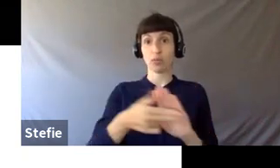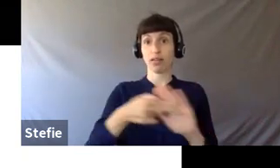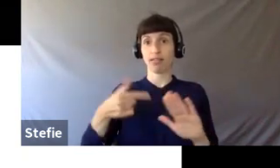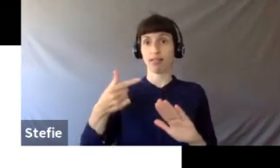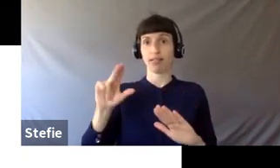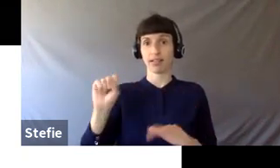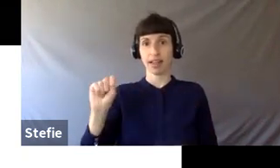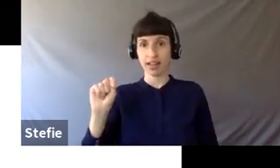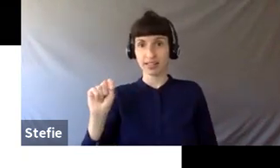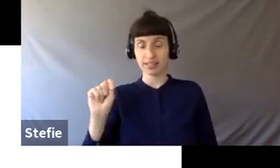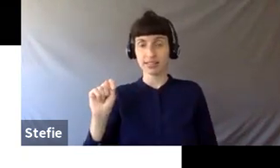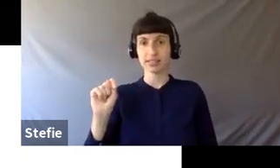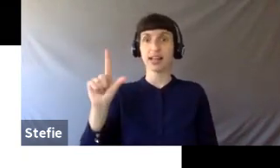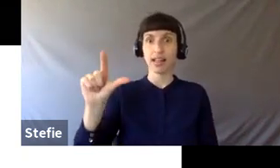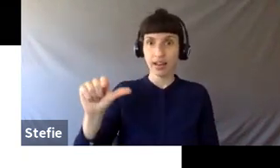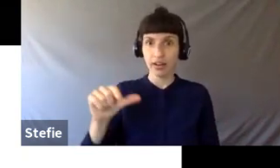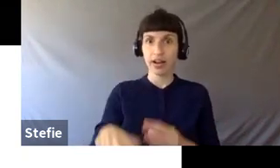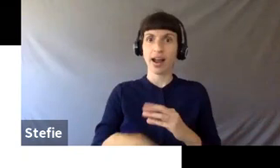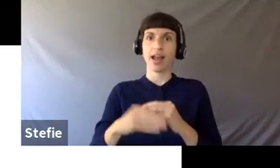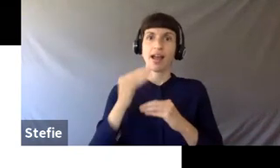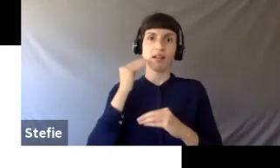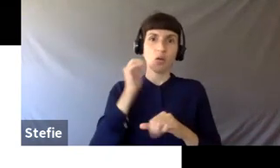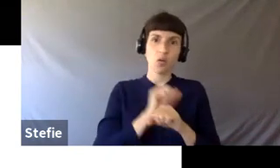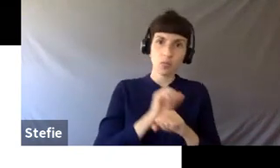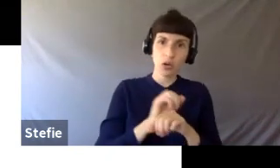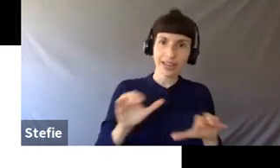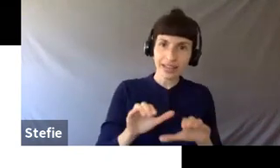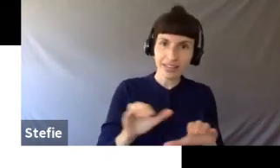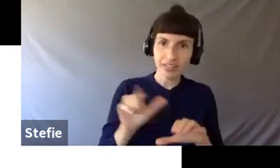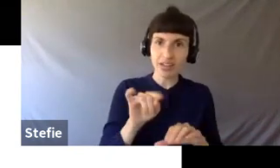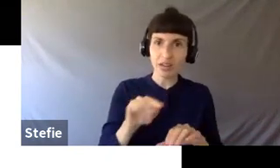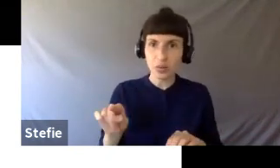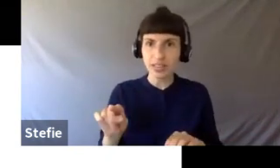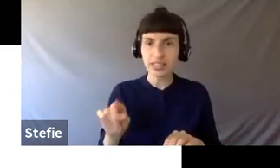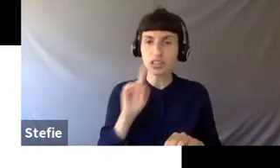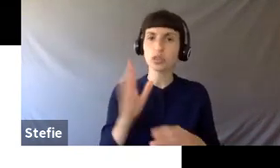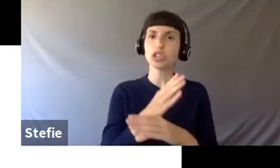at each other as teachers. Since you are in the same network you will not be aghast and when you add activities and quizzes